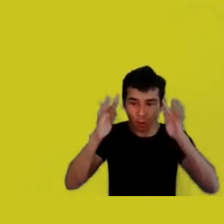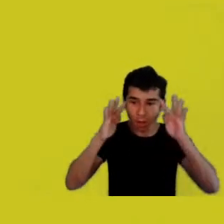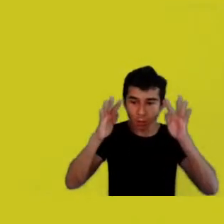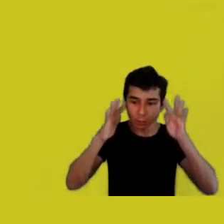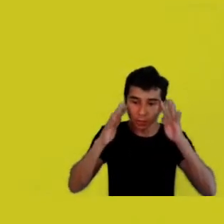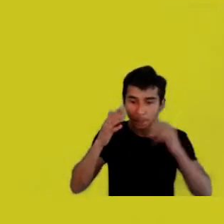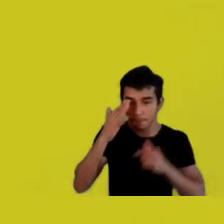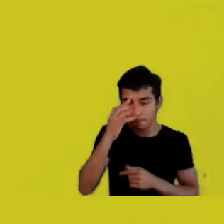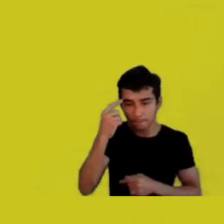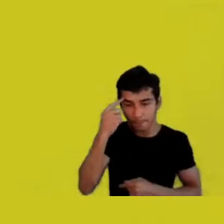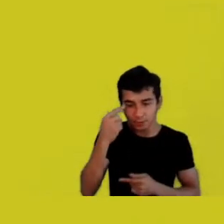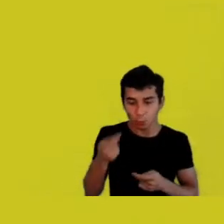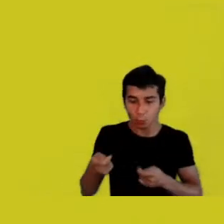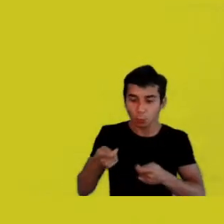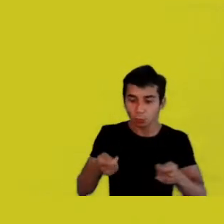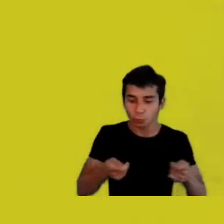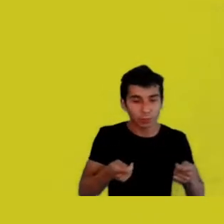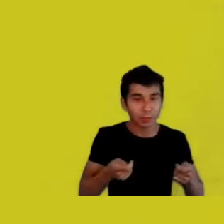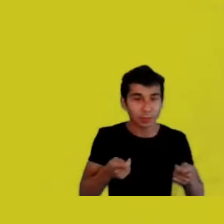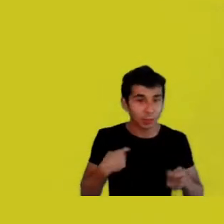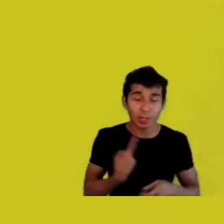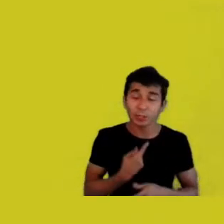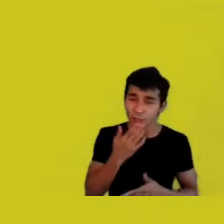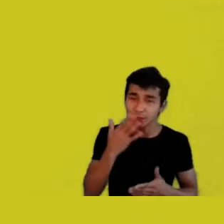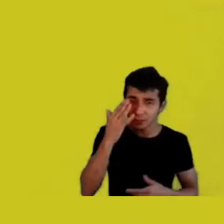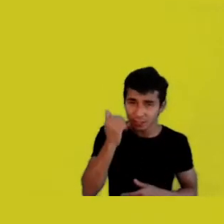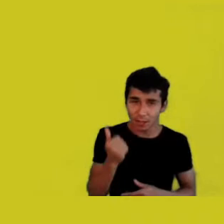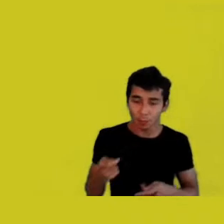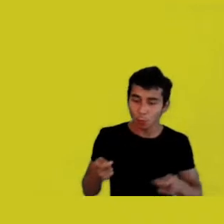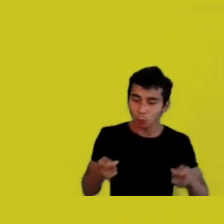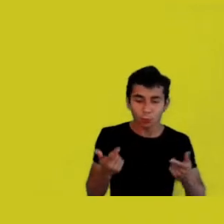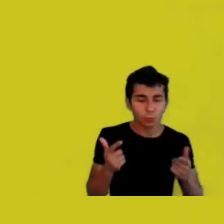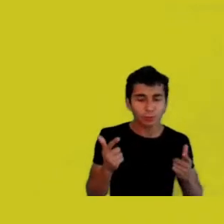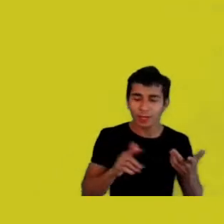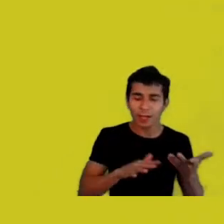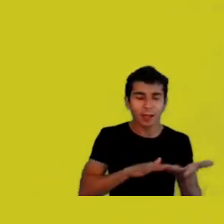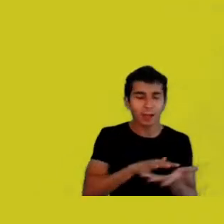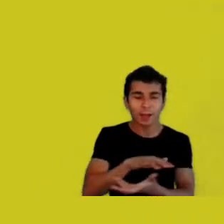I mean, instead of implementing order, law,